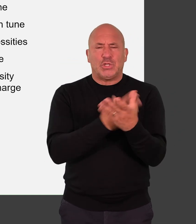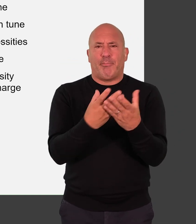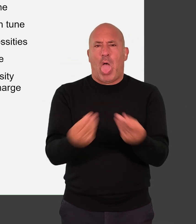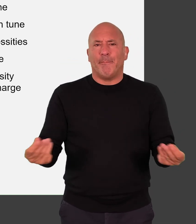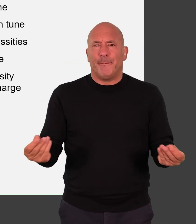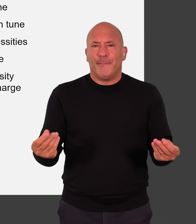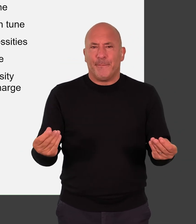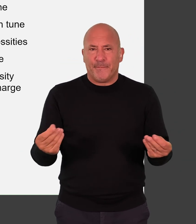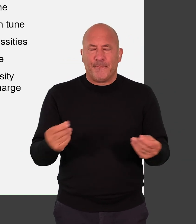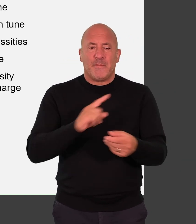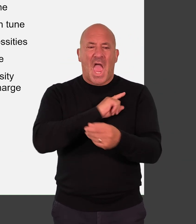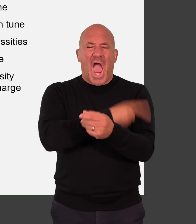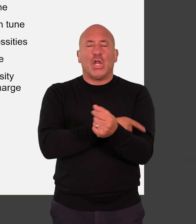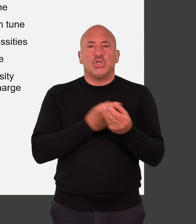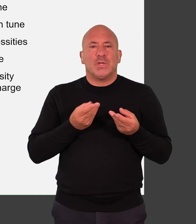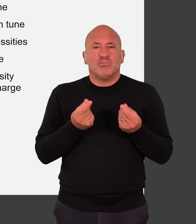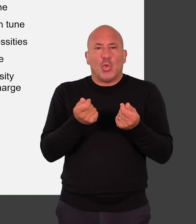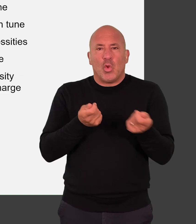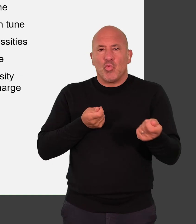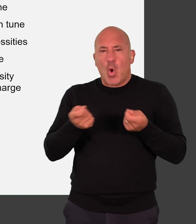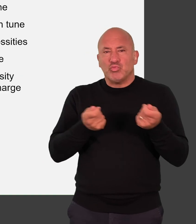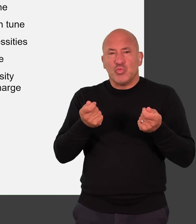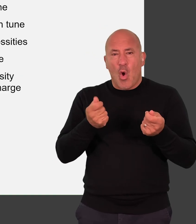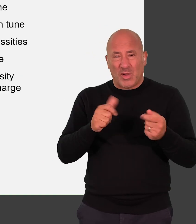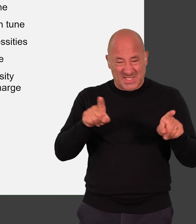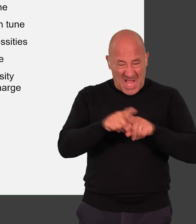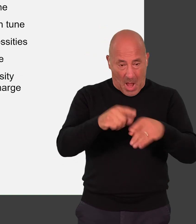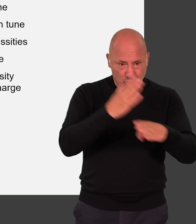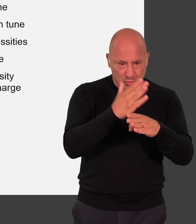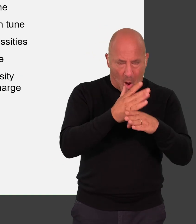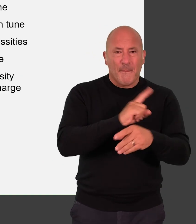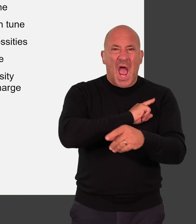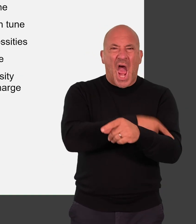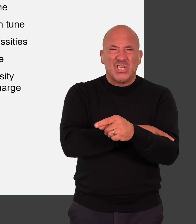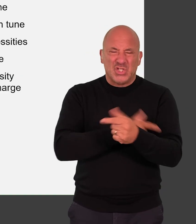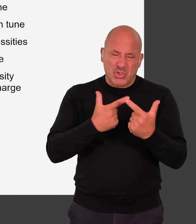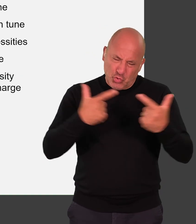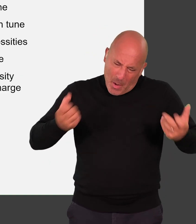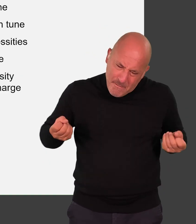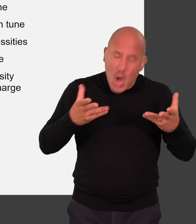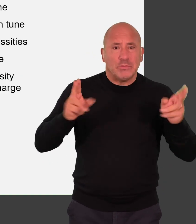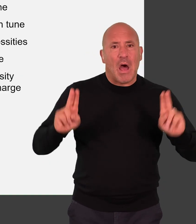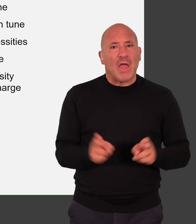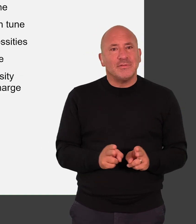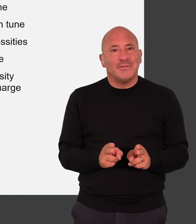Energy efficiency is about getting the same job done with less energy.